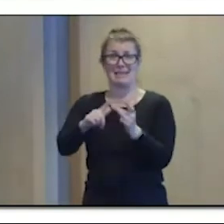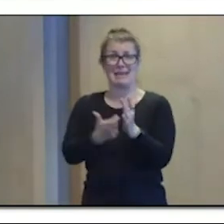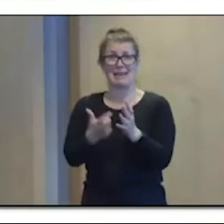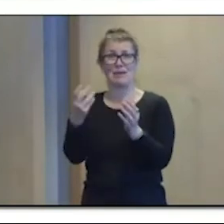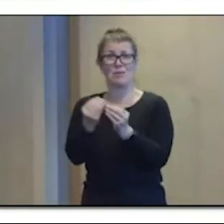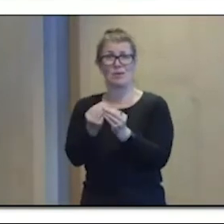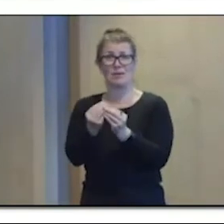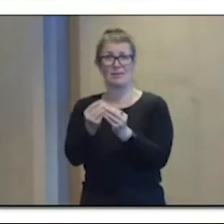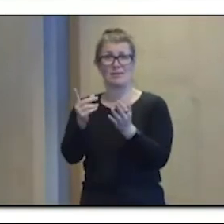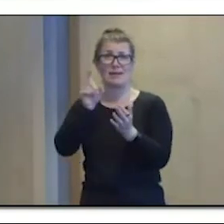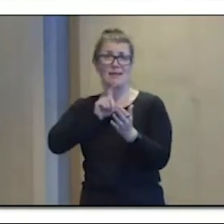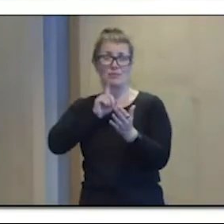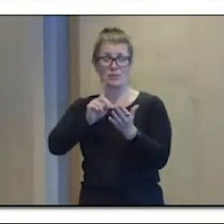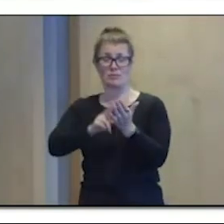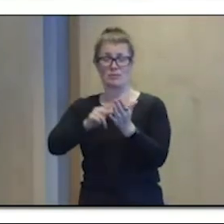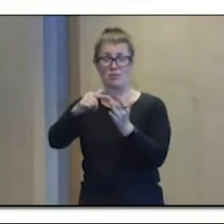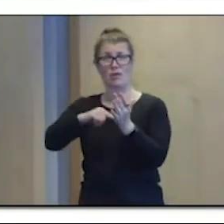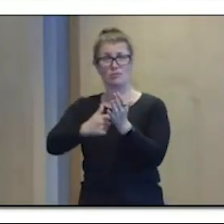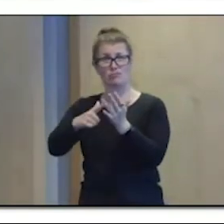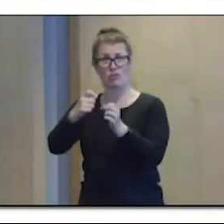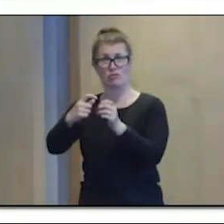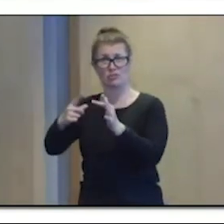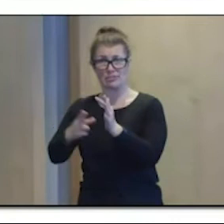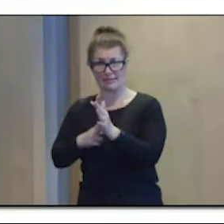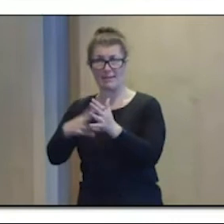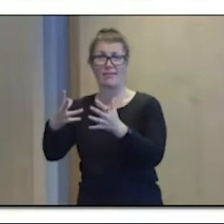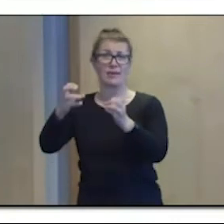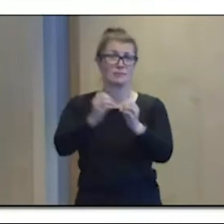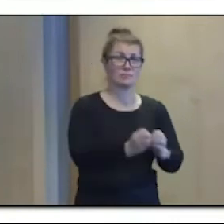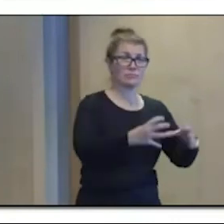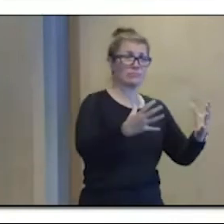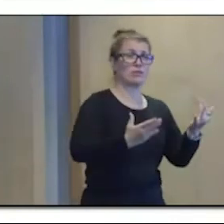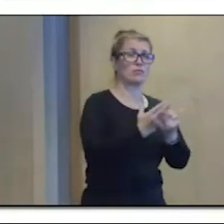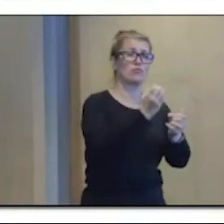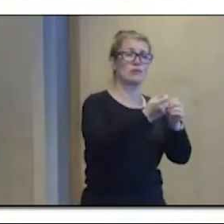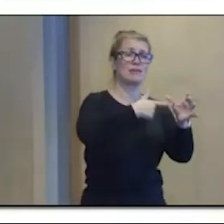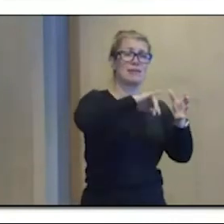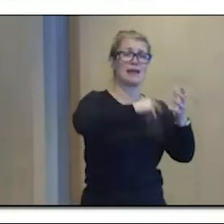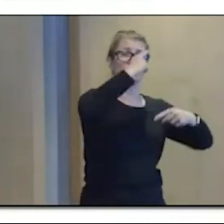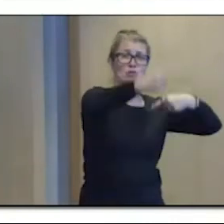and then you re-expand it through a gas turbine to make electricity. There